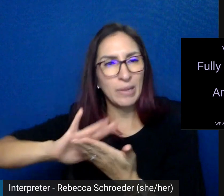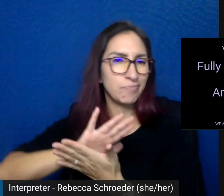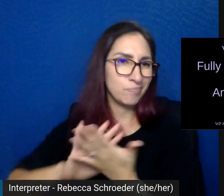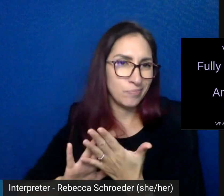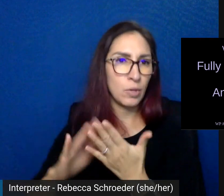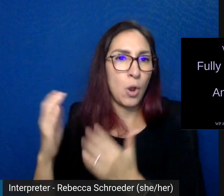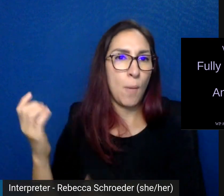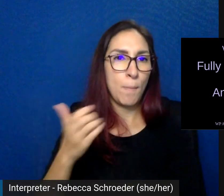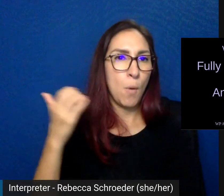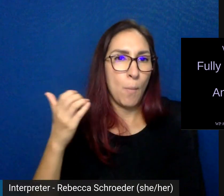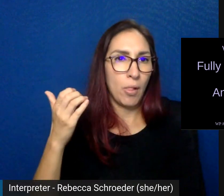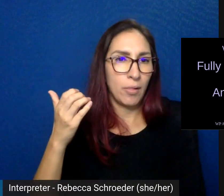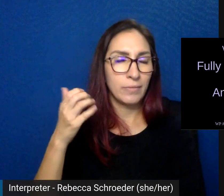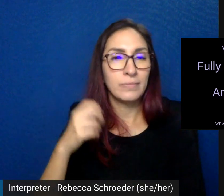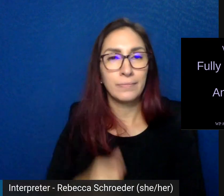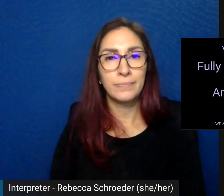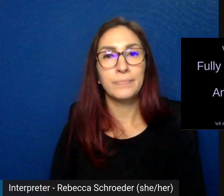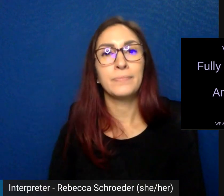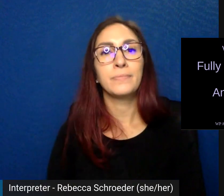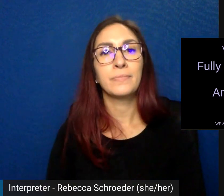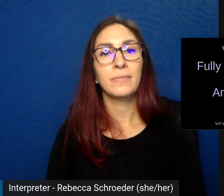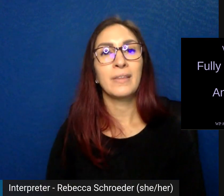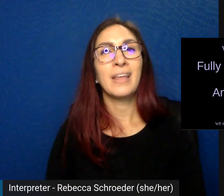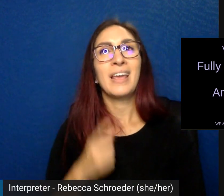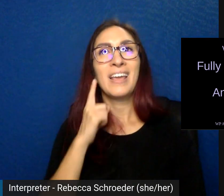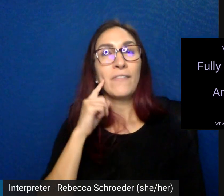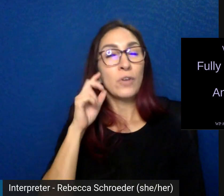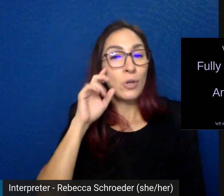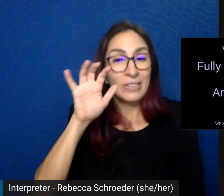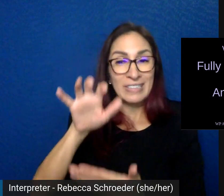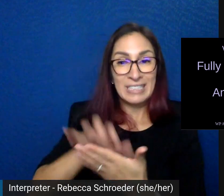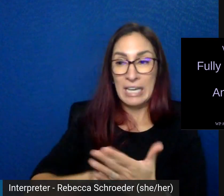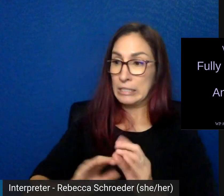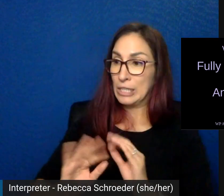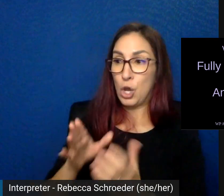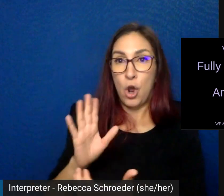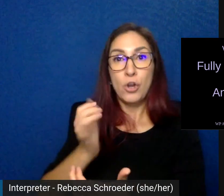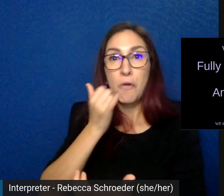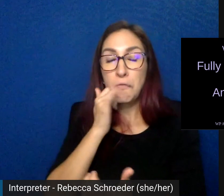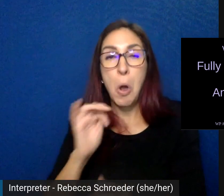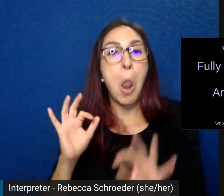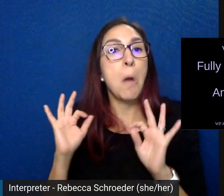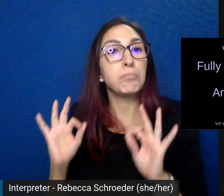Maybe not, because you could be losing an additional 30%